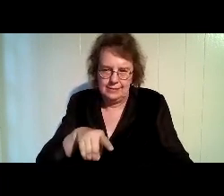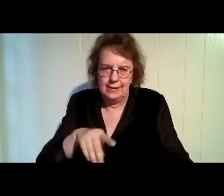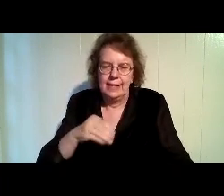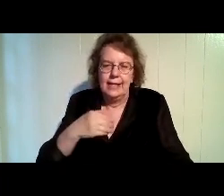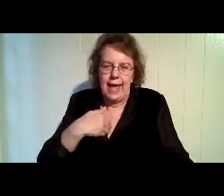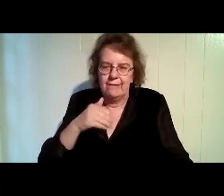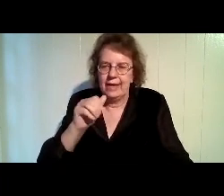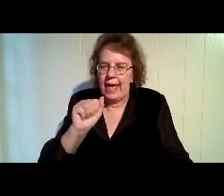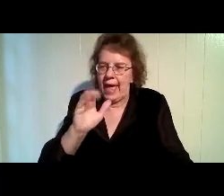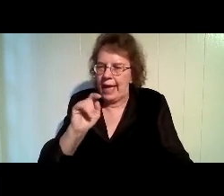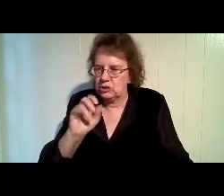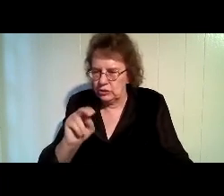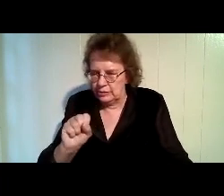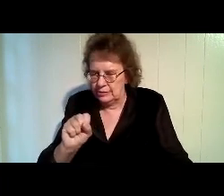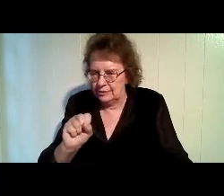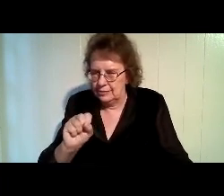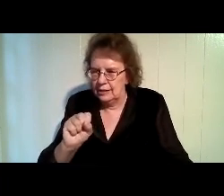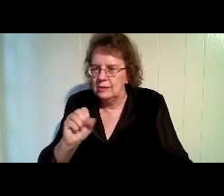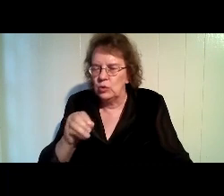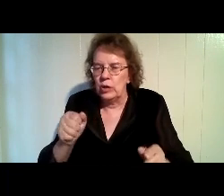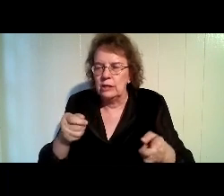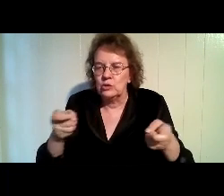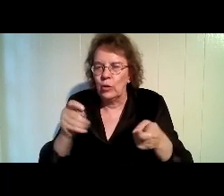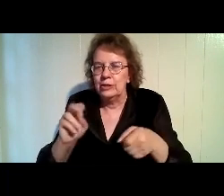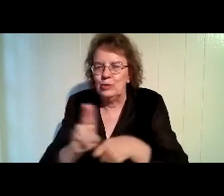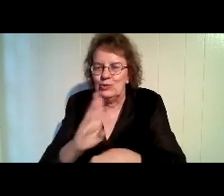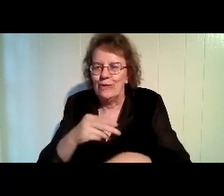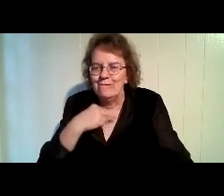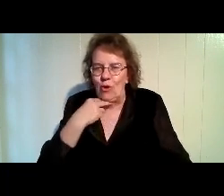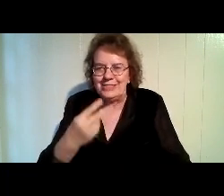commands that you give and have actions from your device, so you